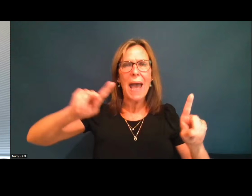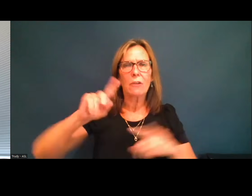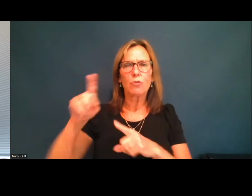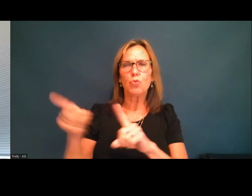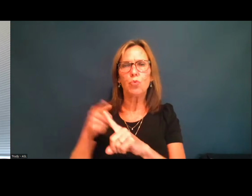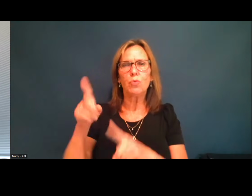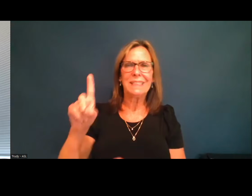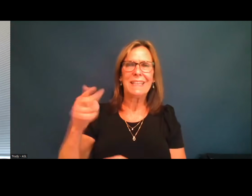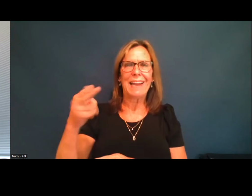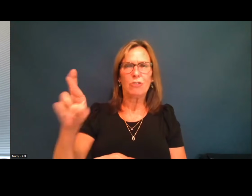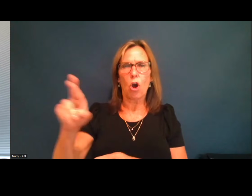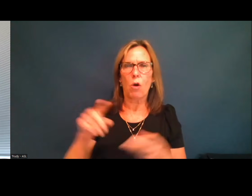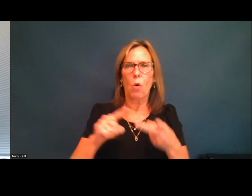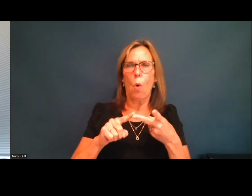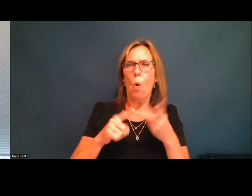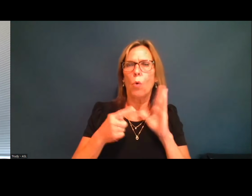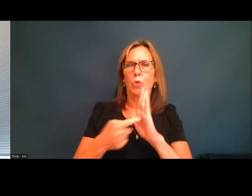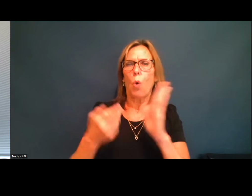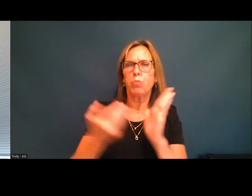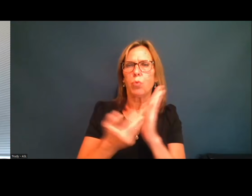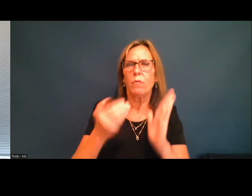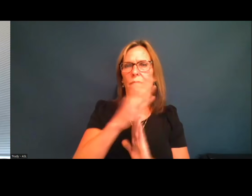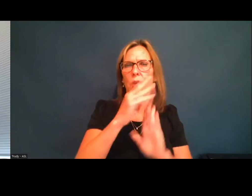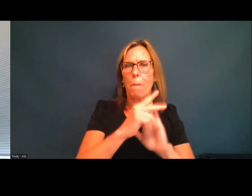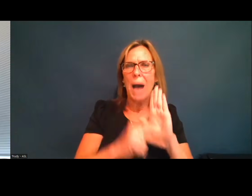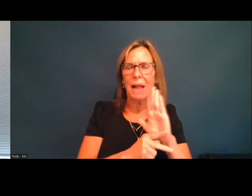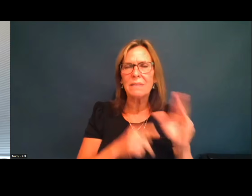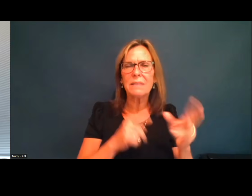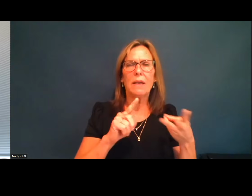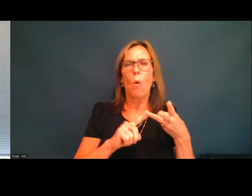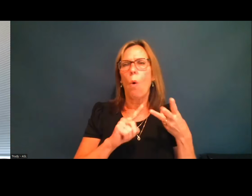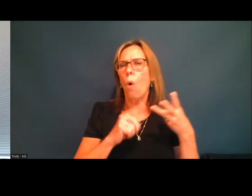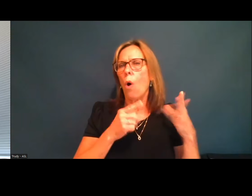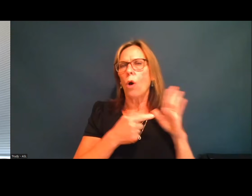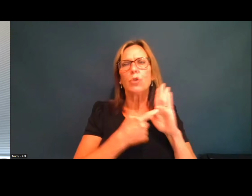whatever it is that their staff has been trained on such